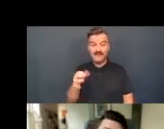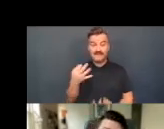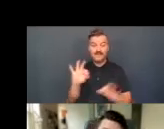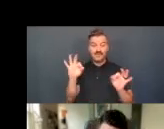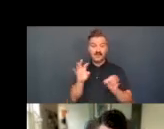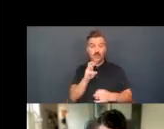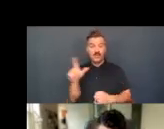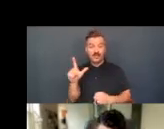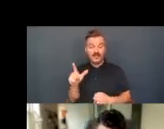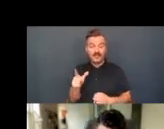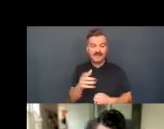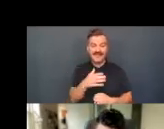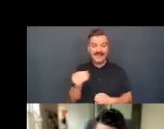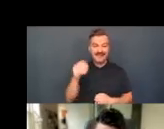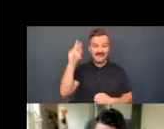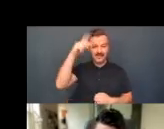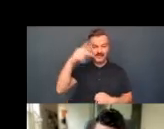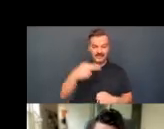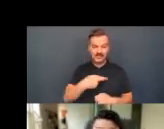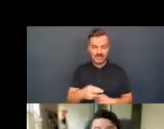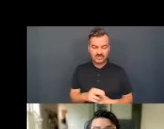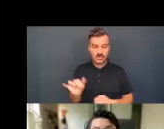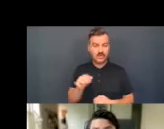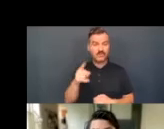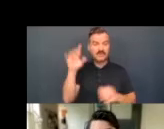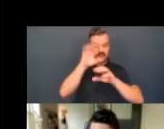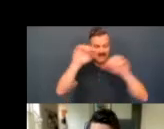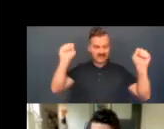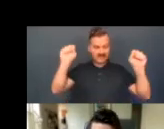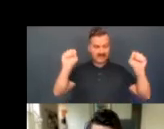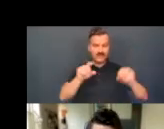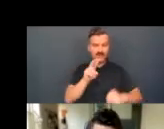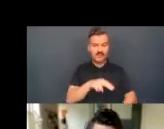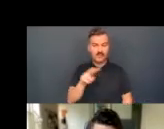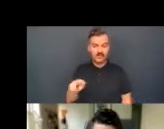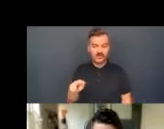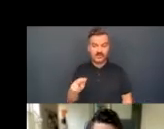of religion. 16:13:00 He is also president of 22, advocacy,